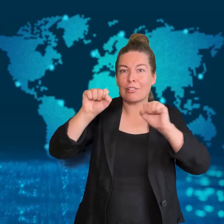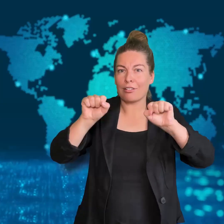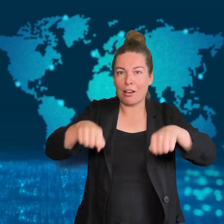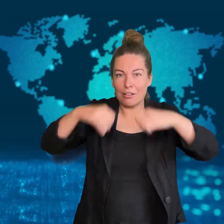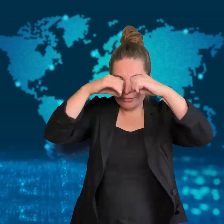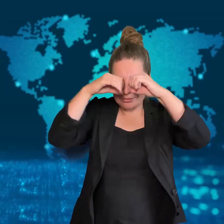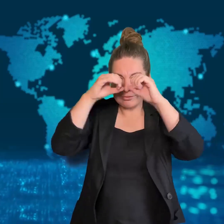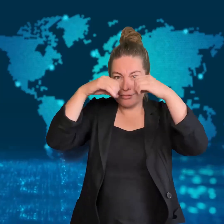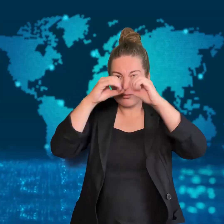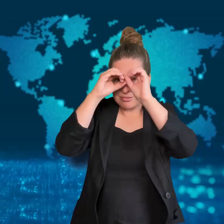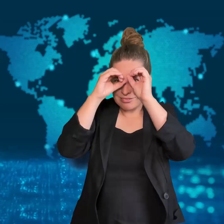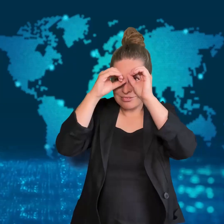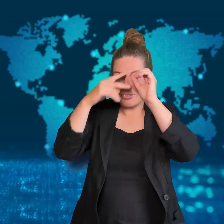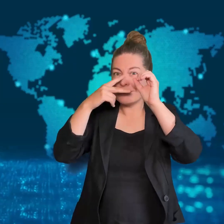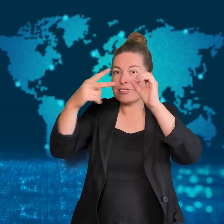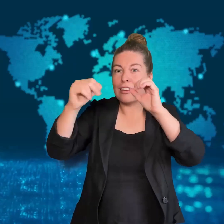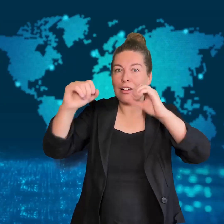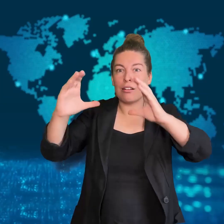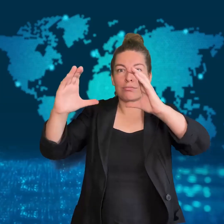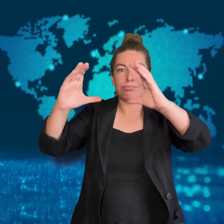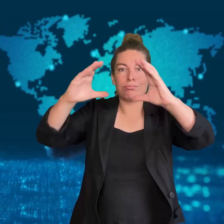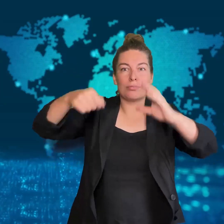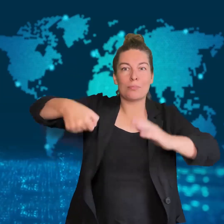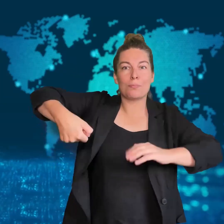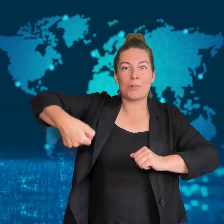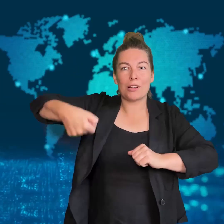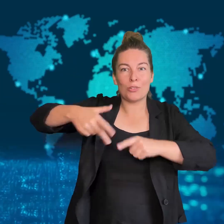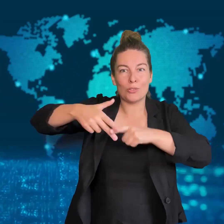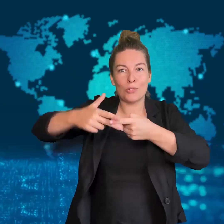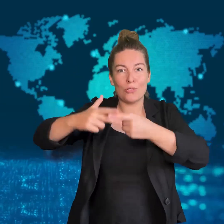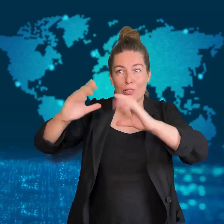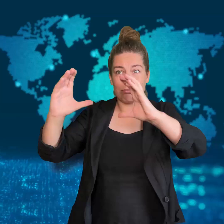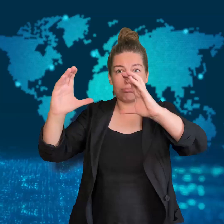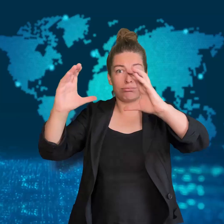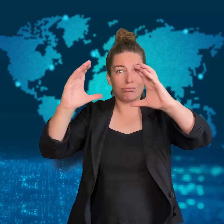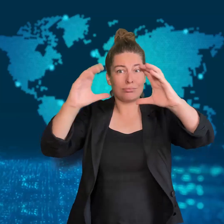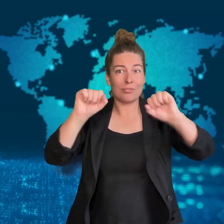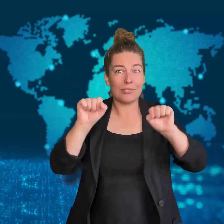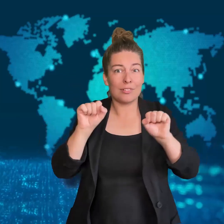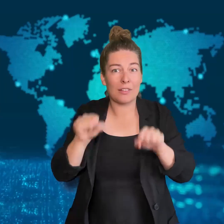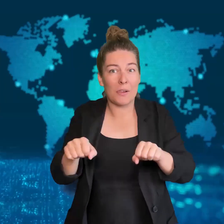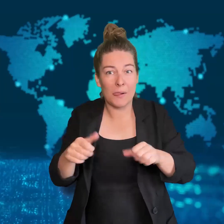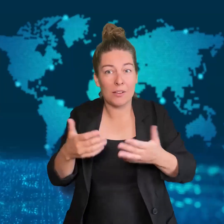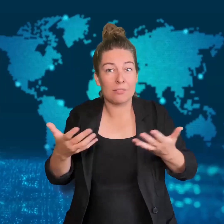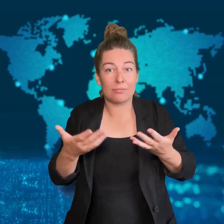Using binoculars, people on Earth are able to view the toolbag.